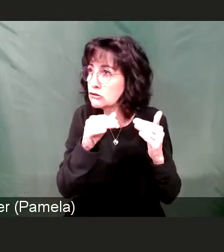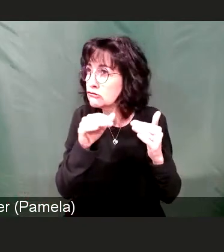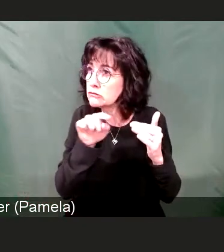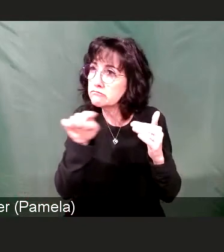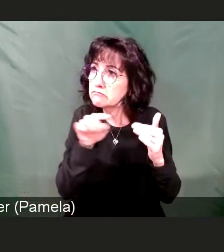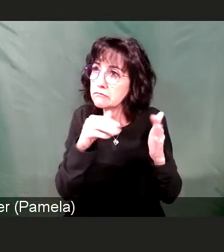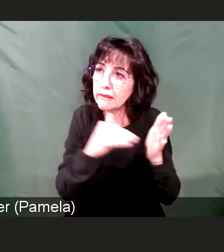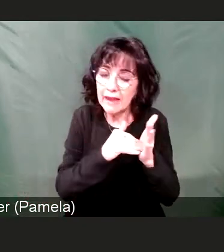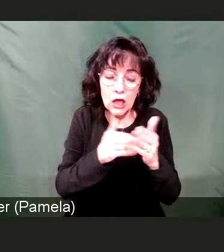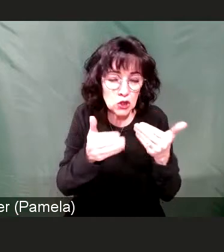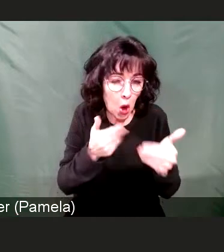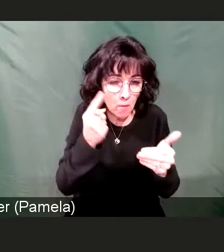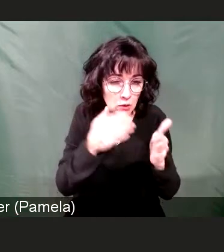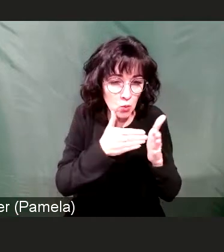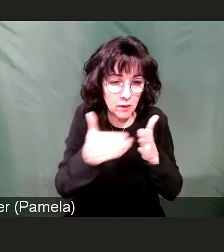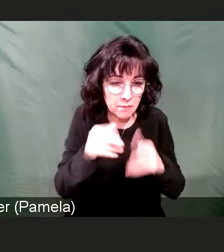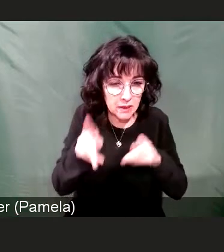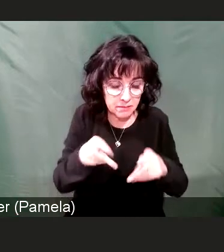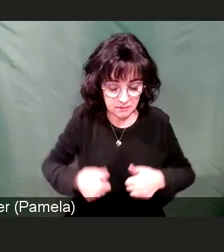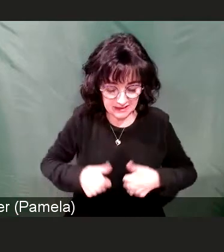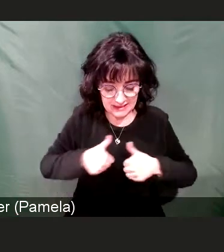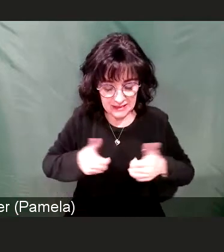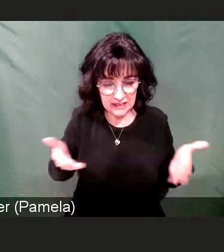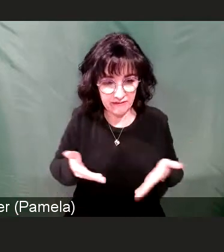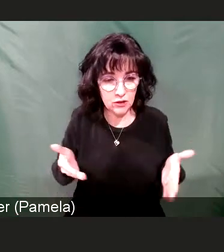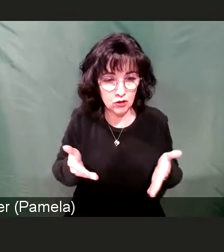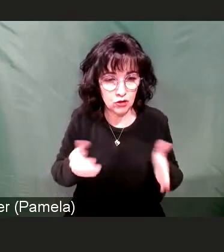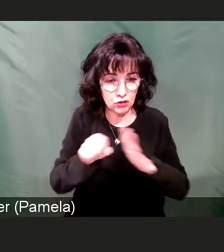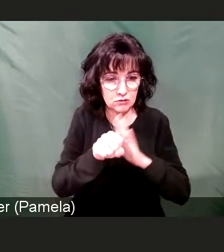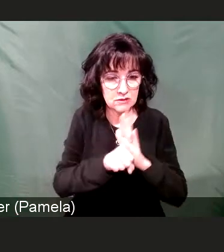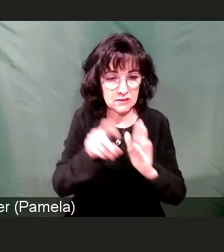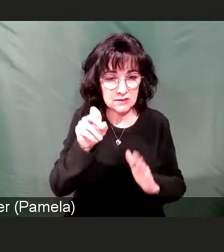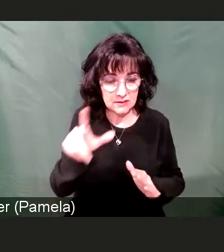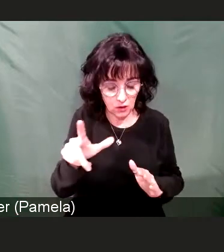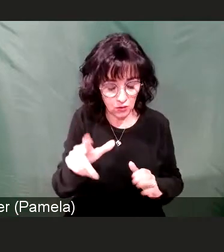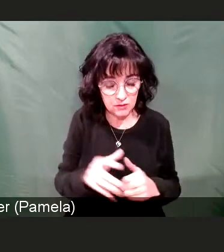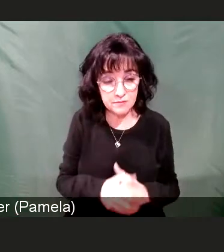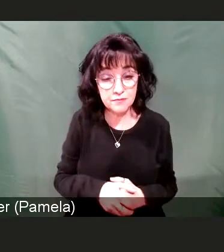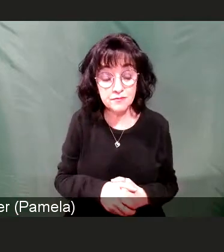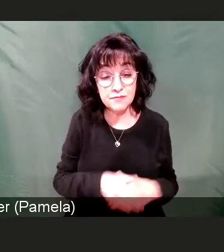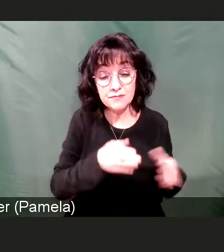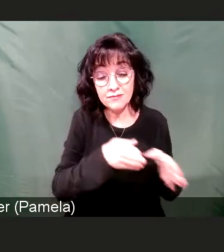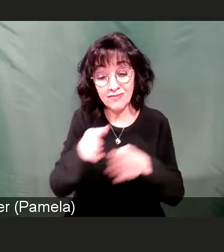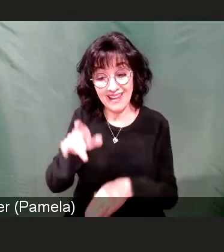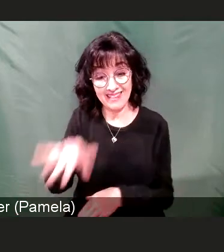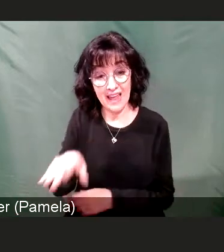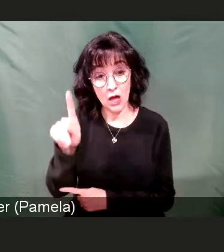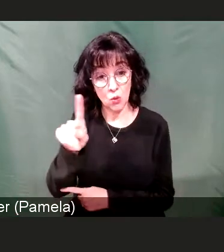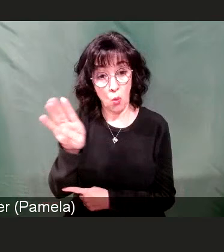And when the state of Delaware moved towards phase 1B and opened that up, that opened up greater